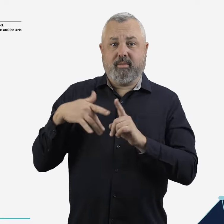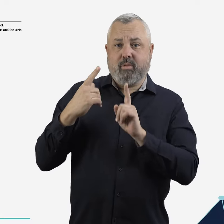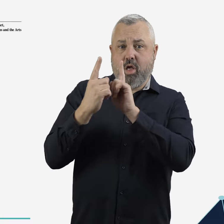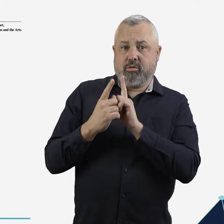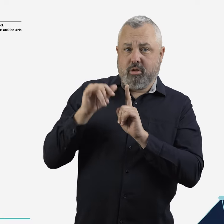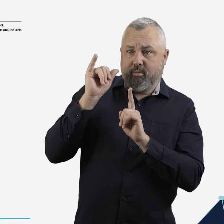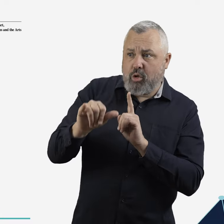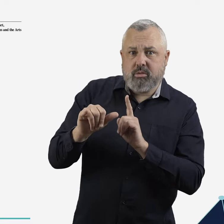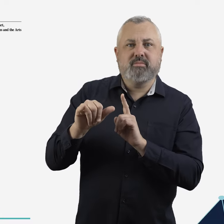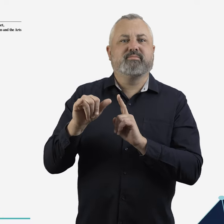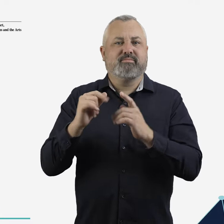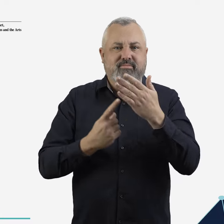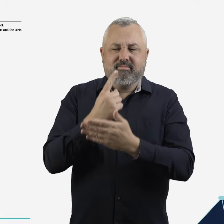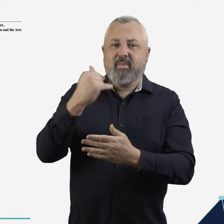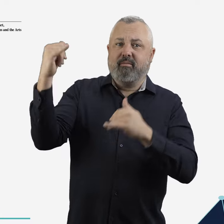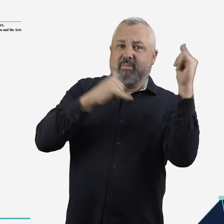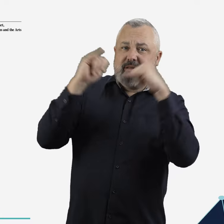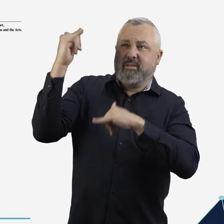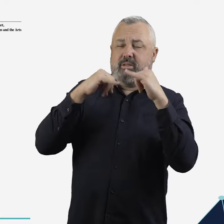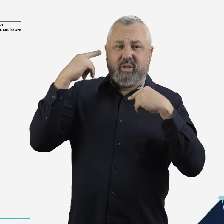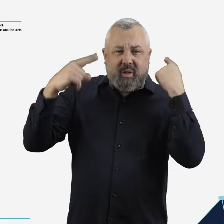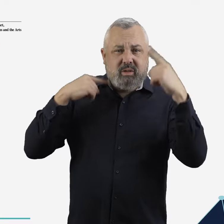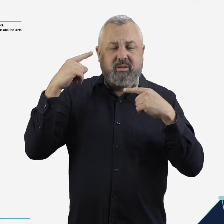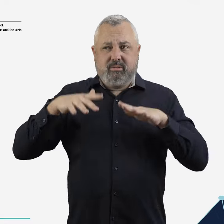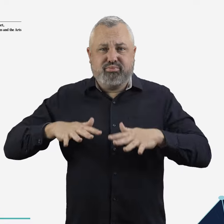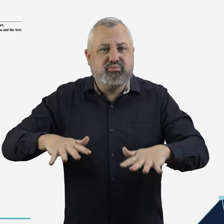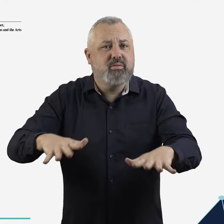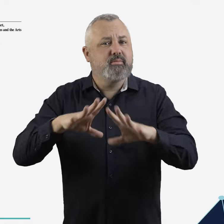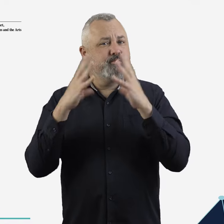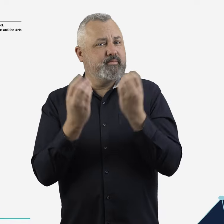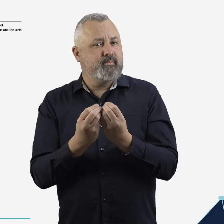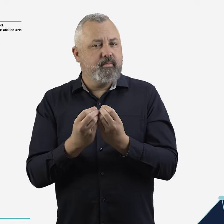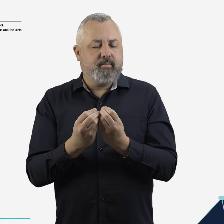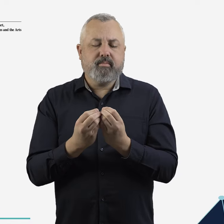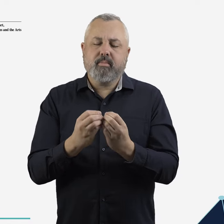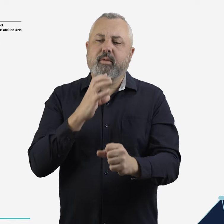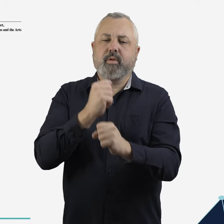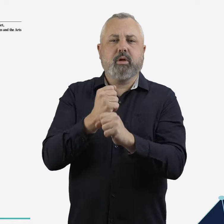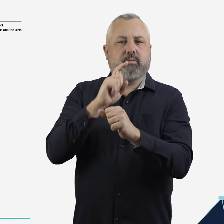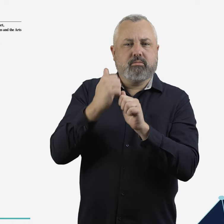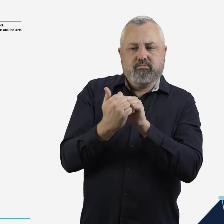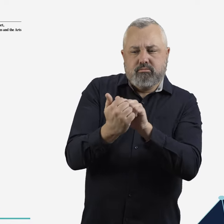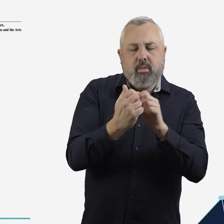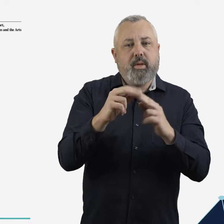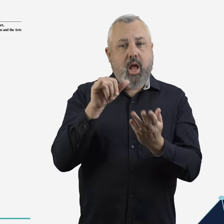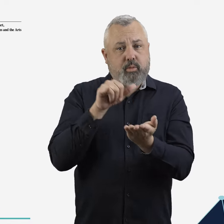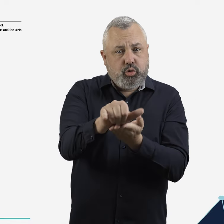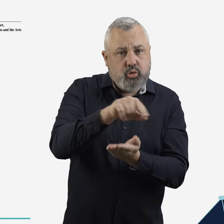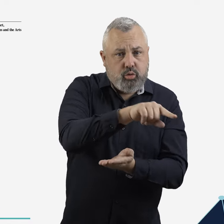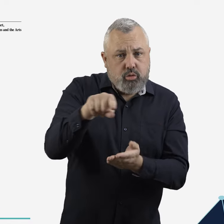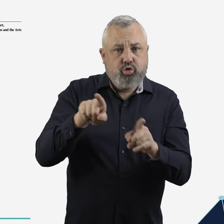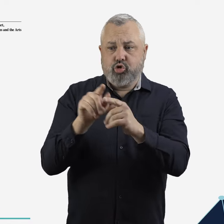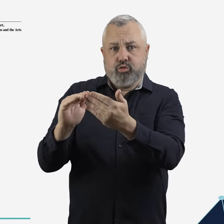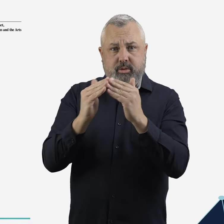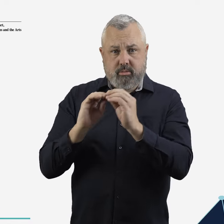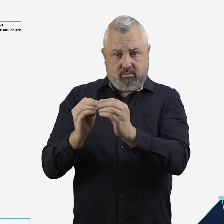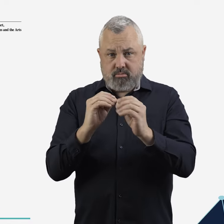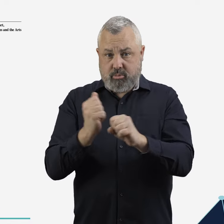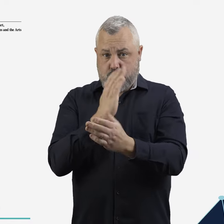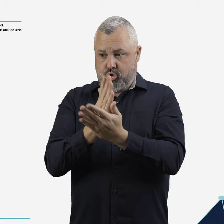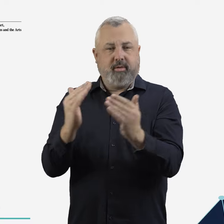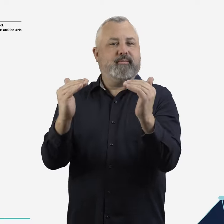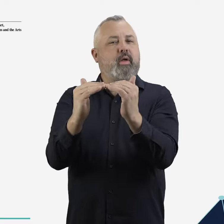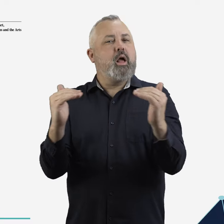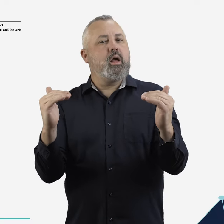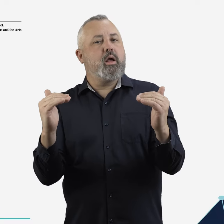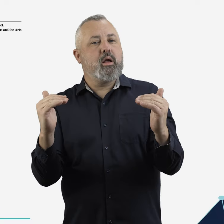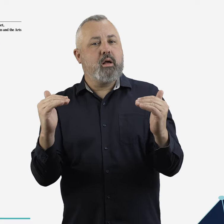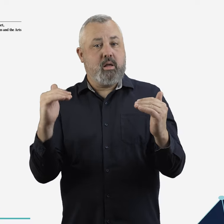The government will work with industry and communities to minimise these impacts, such as noise, as much as possible.